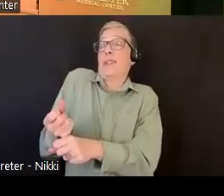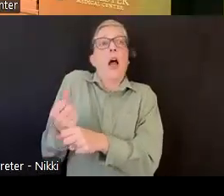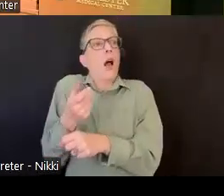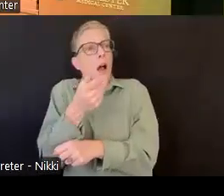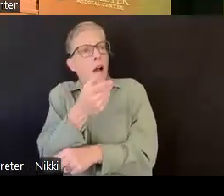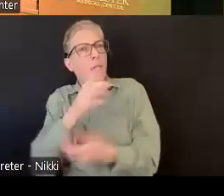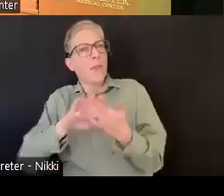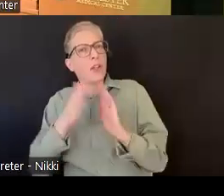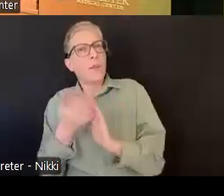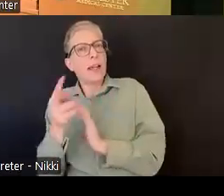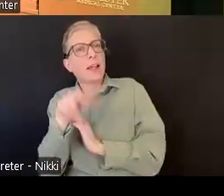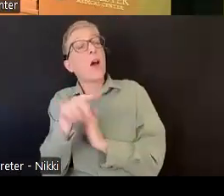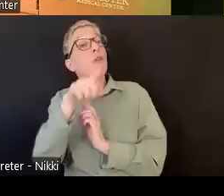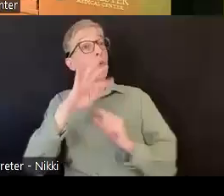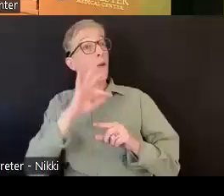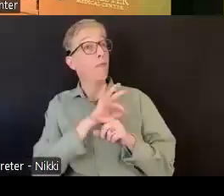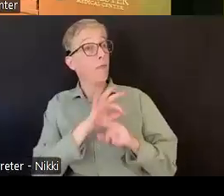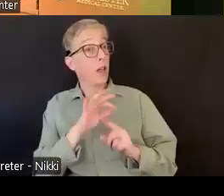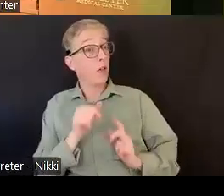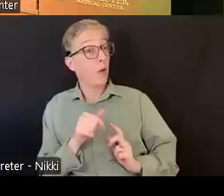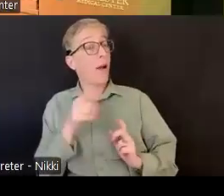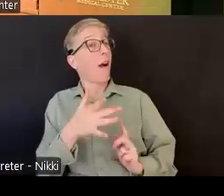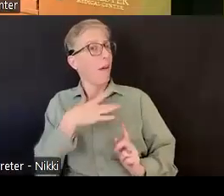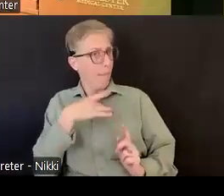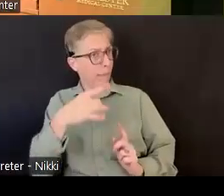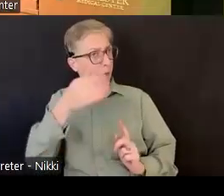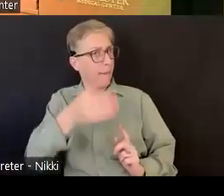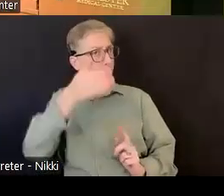So they're starting with a little bit of a runway. So I think even a year if you're starting